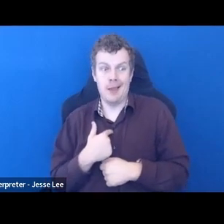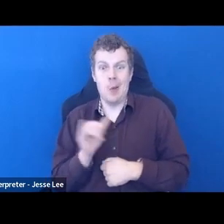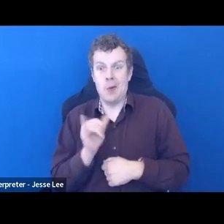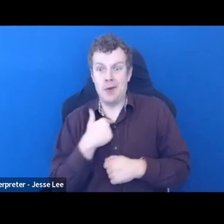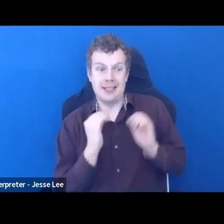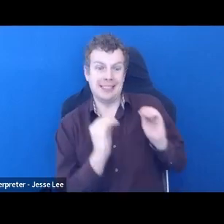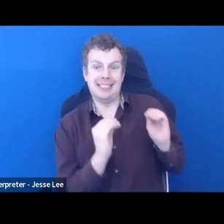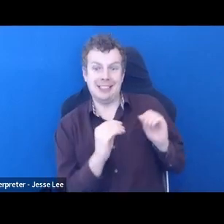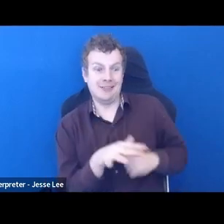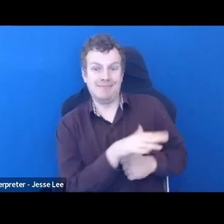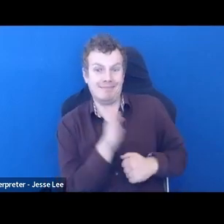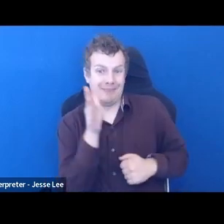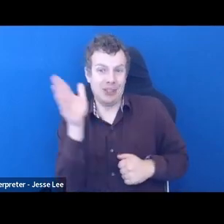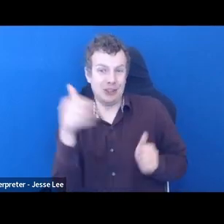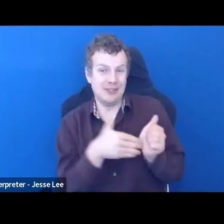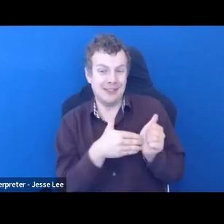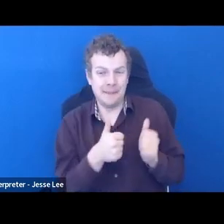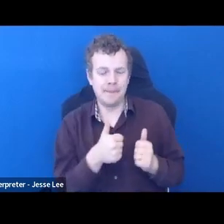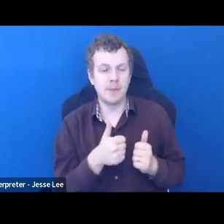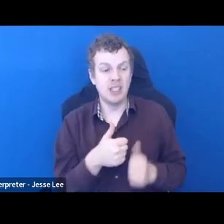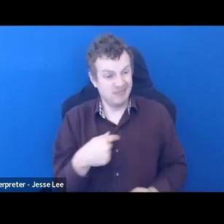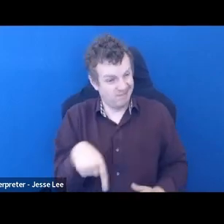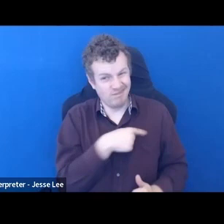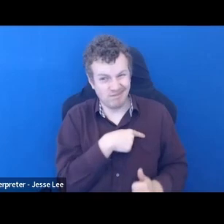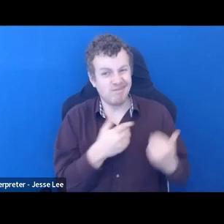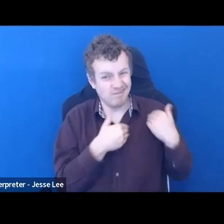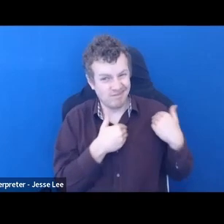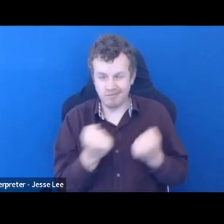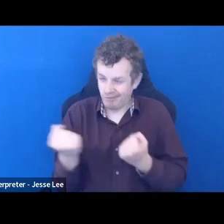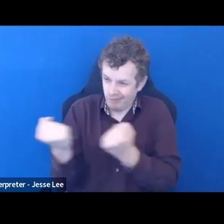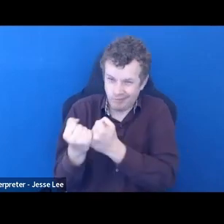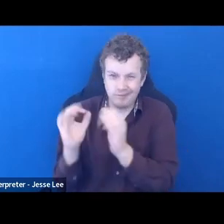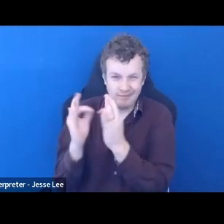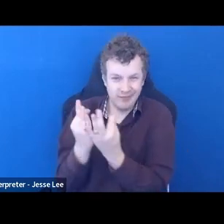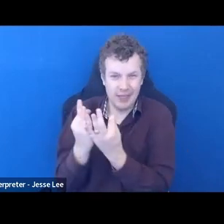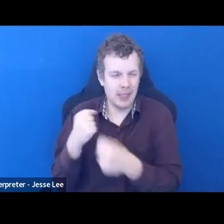That we're charged with helping families make informed decisions.